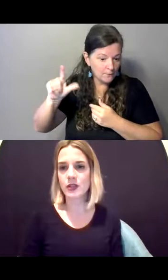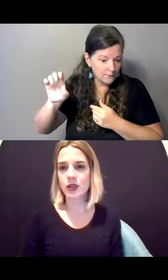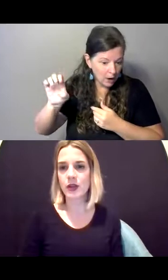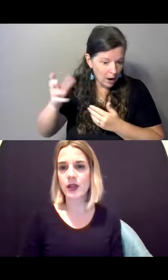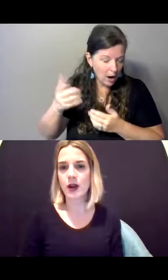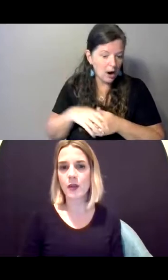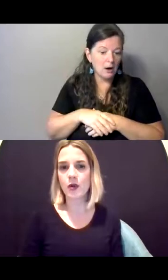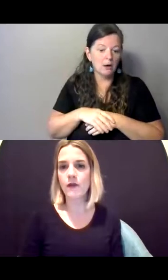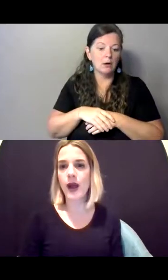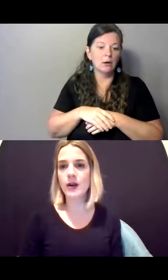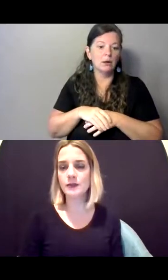it's a learning profile.